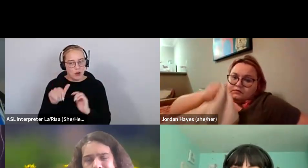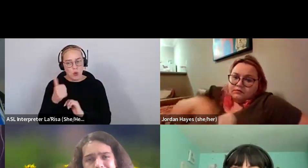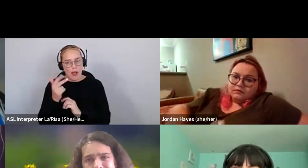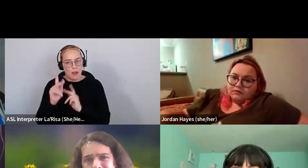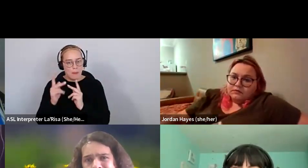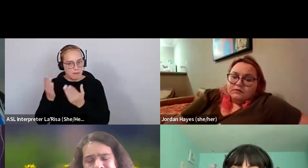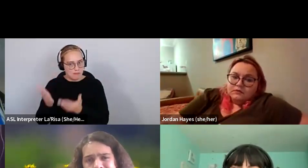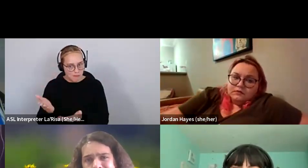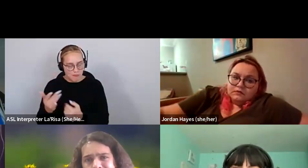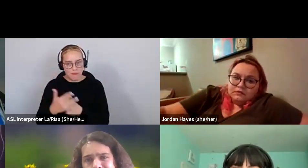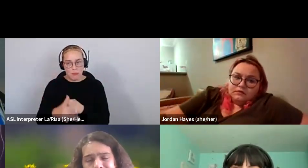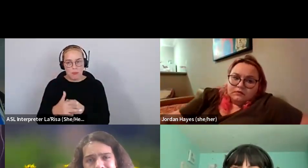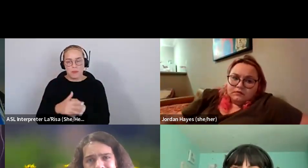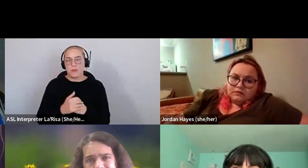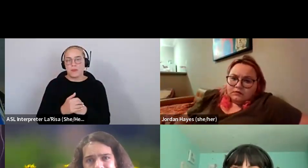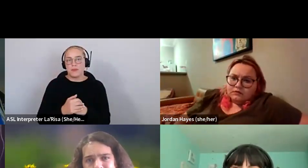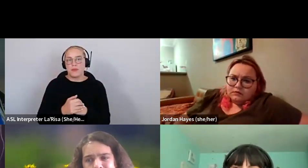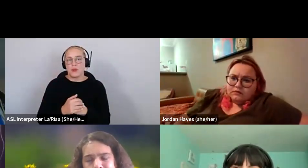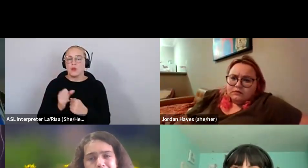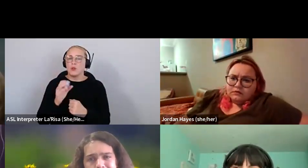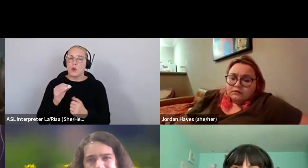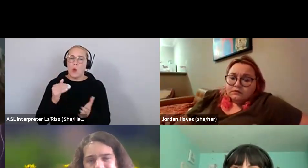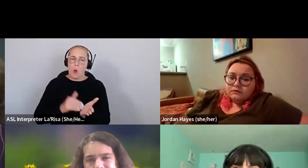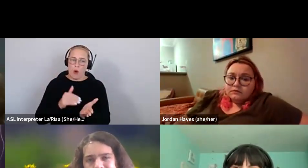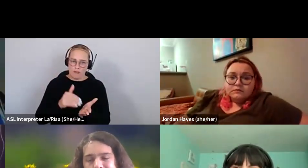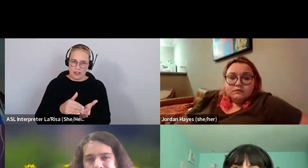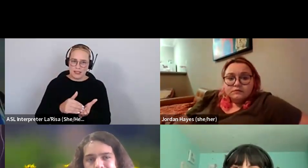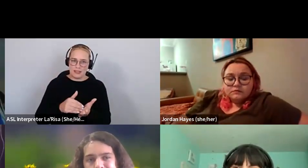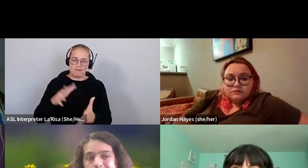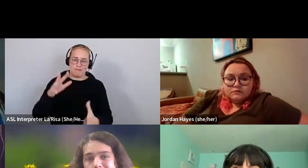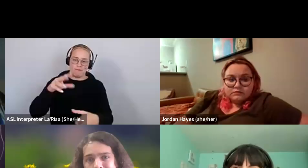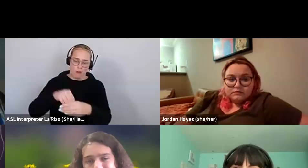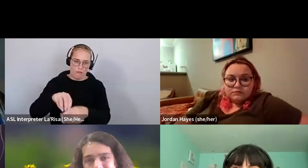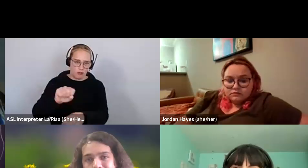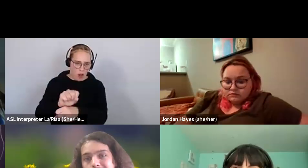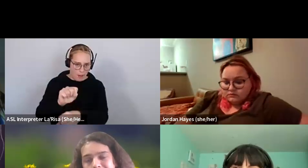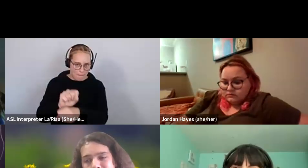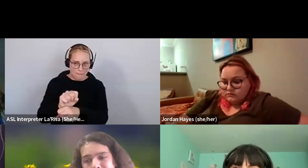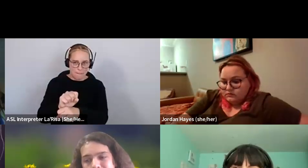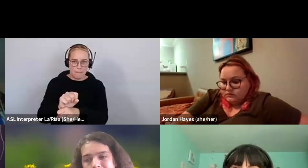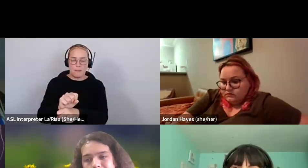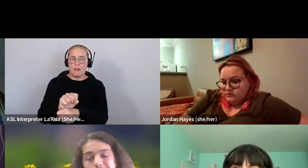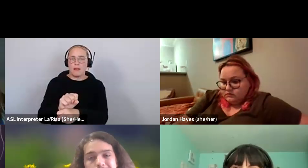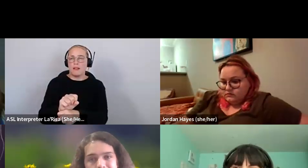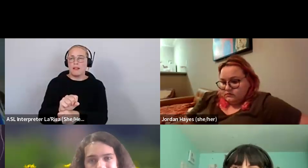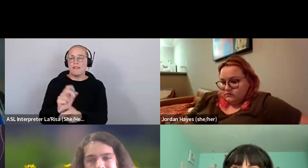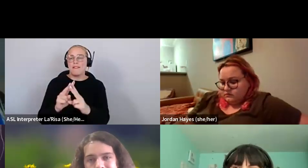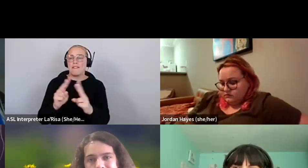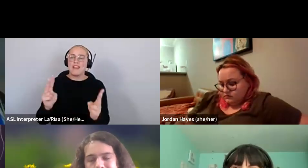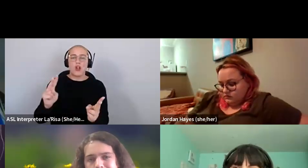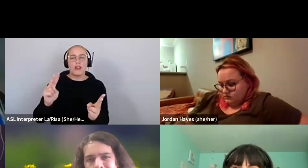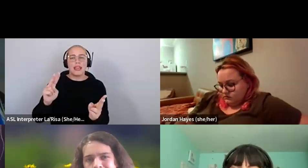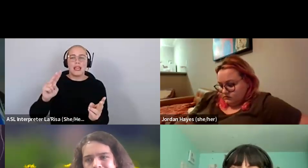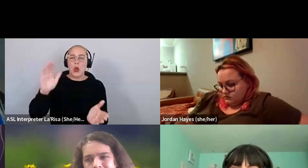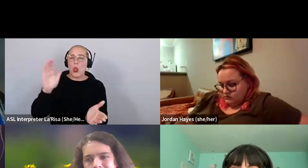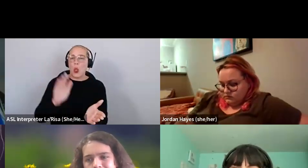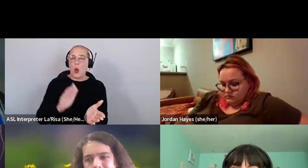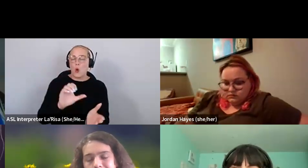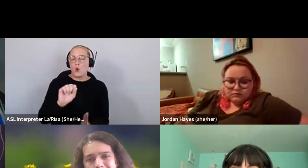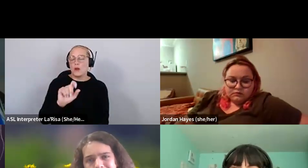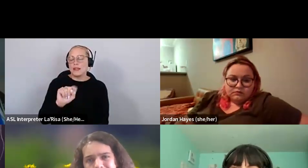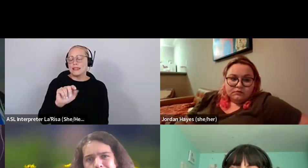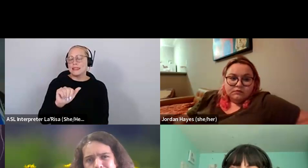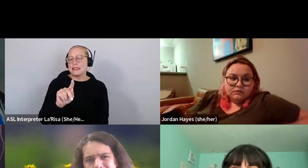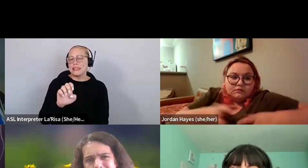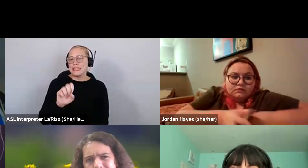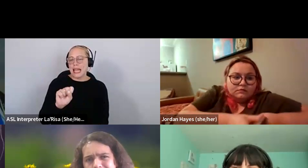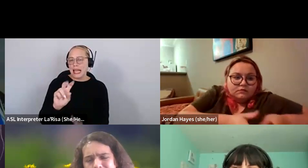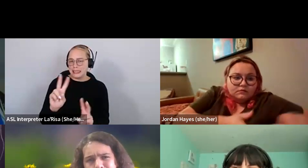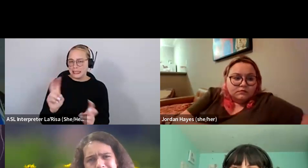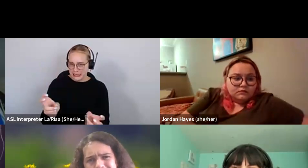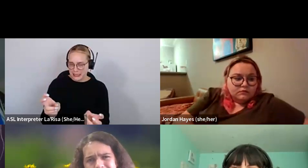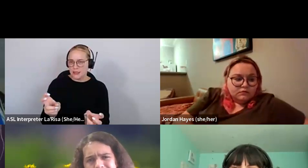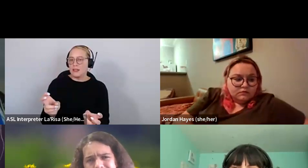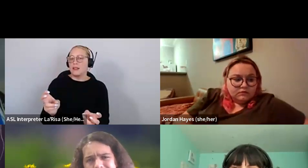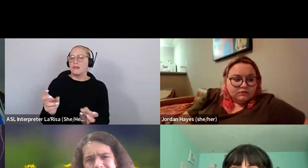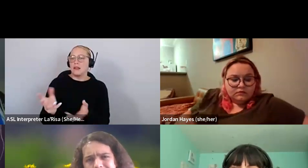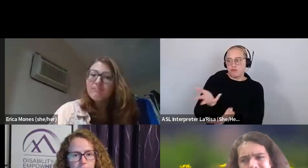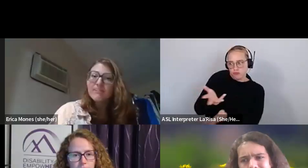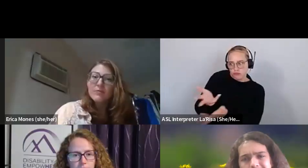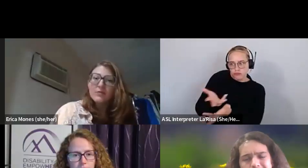ASL experience. I have had a couple times in public facing jobs where I